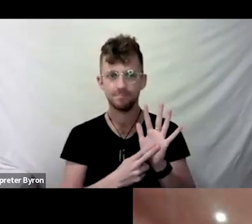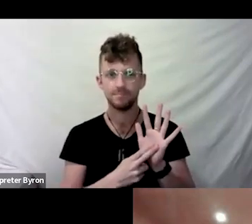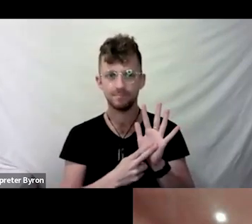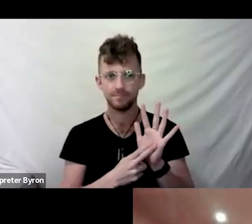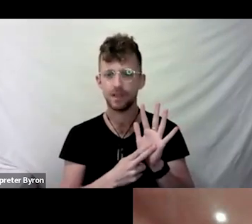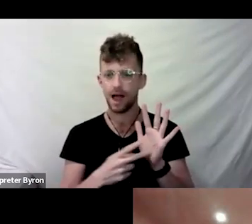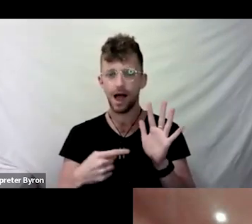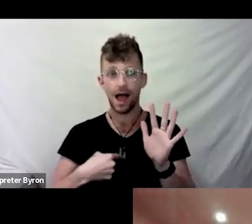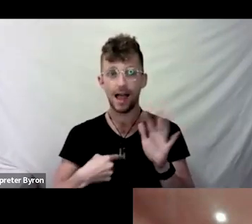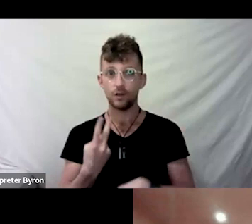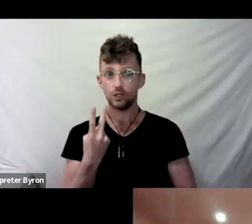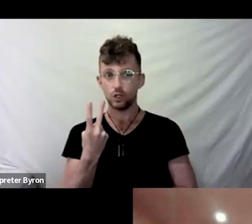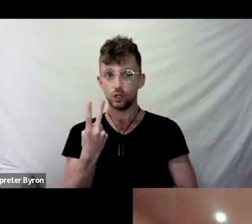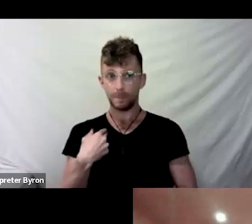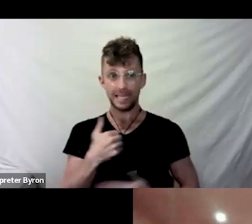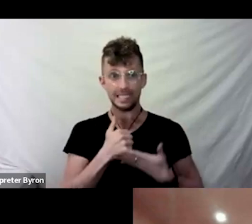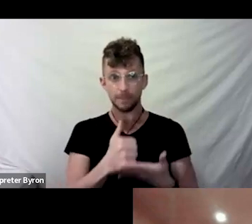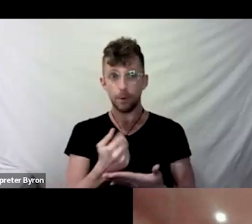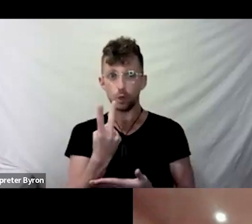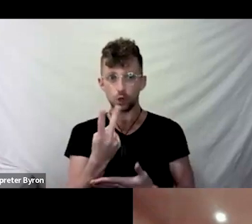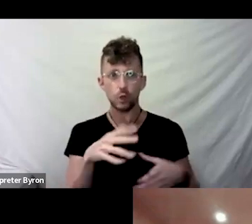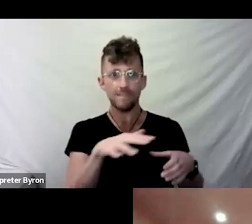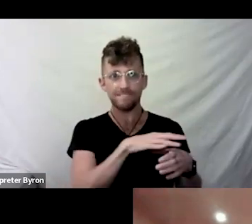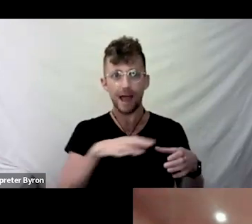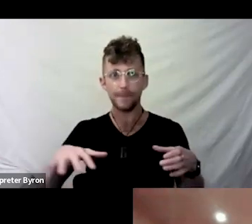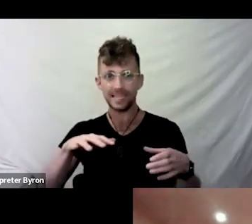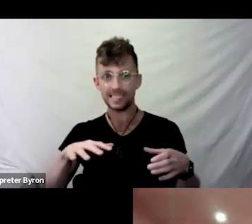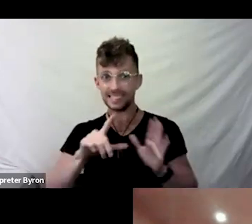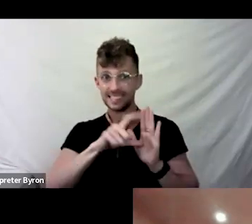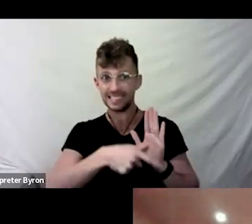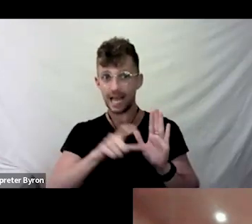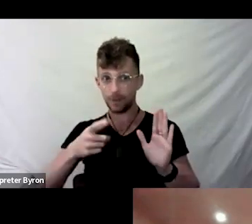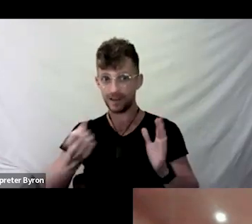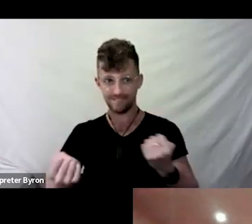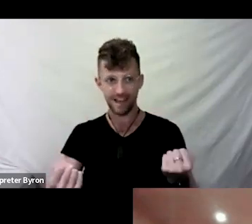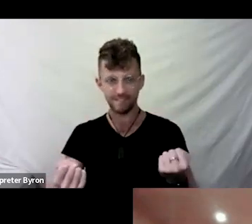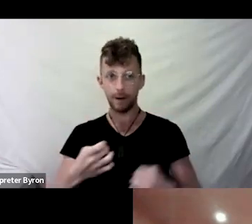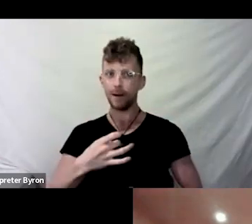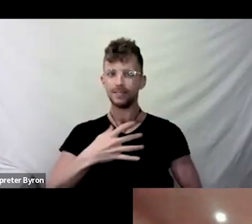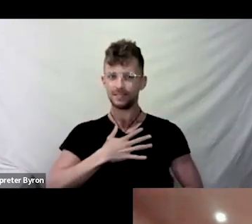disabilities and I have a disability myself. In terms of a visual description.